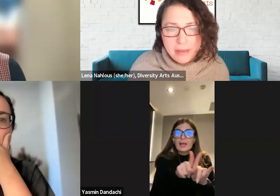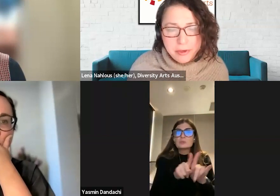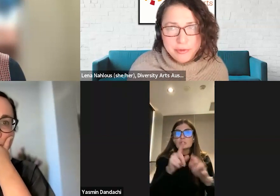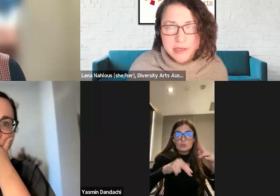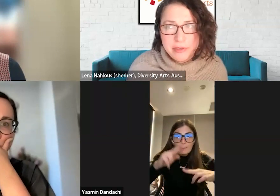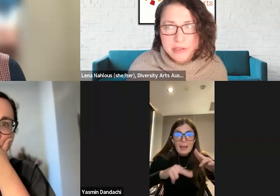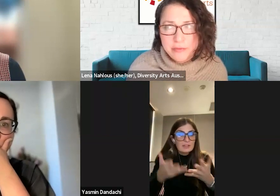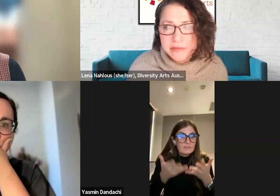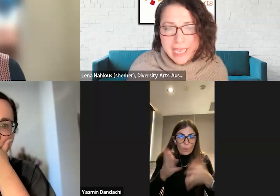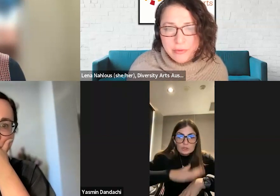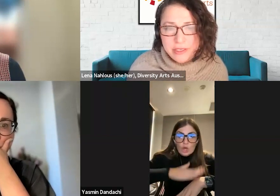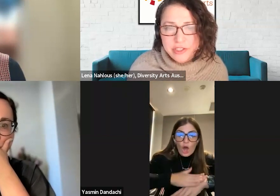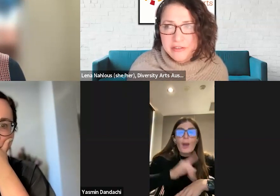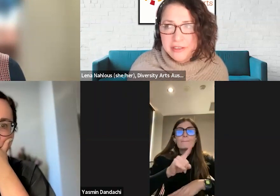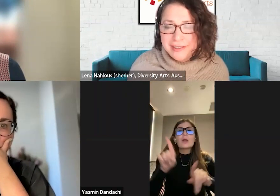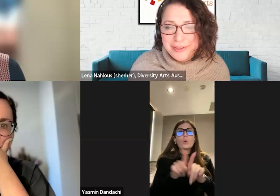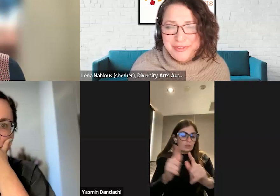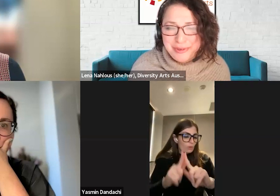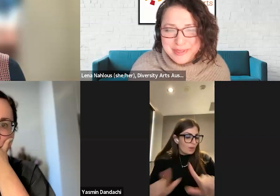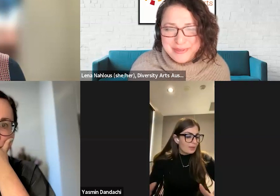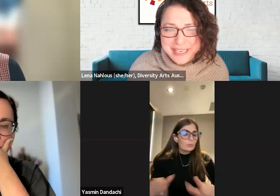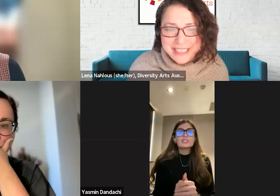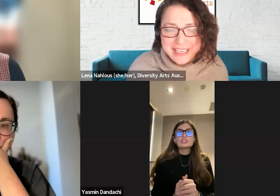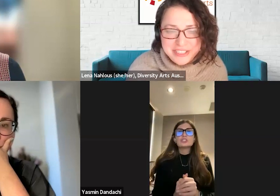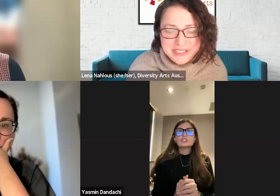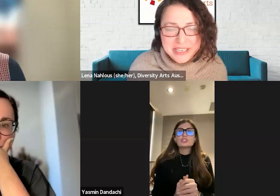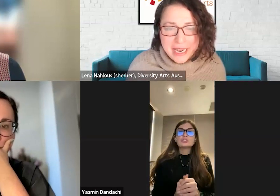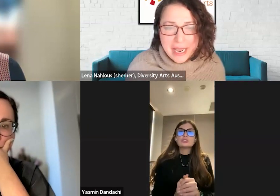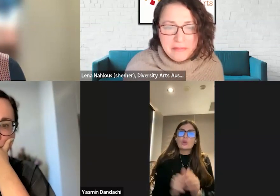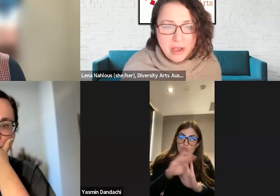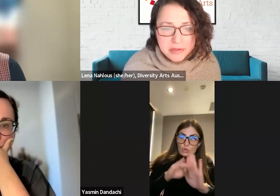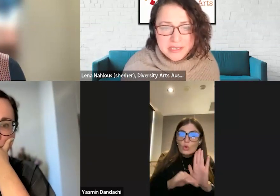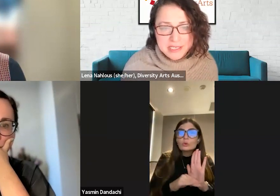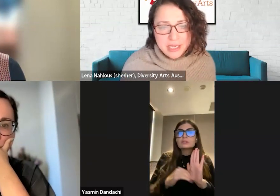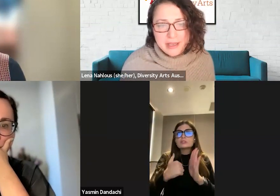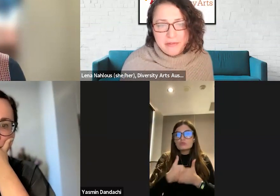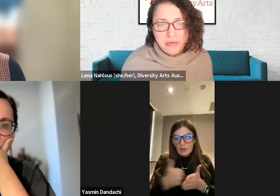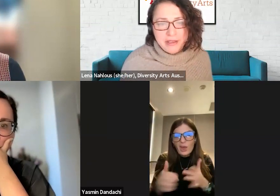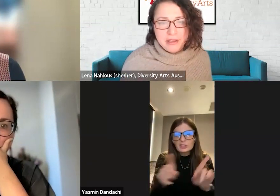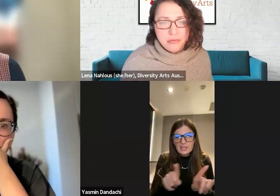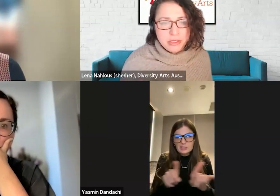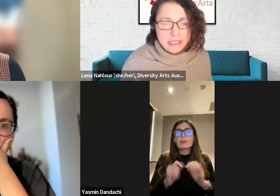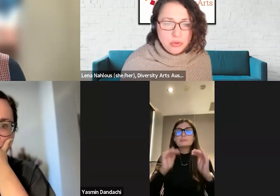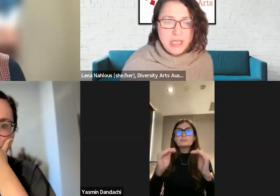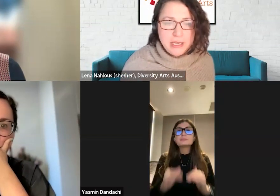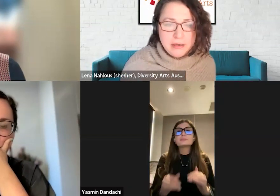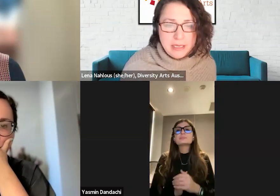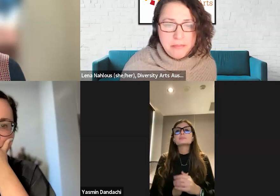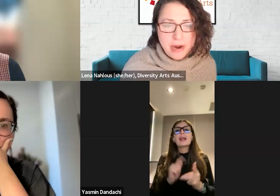but also in terms of language and rules and regulations. Cecilia, if we're really looking at embracing